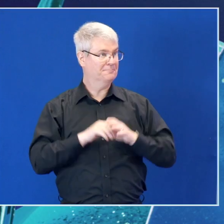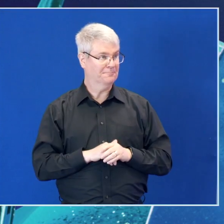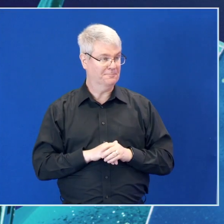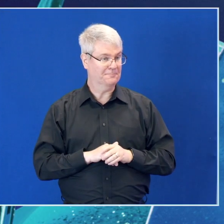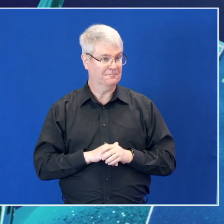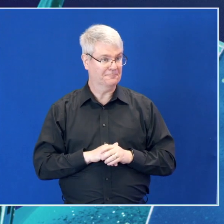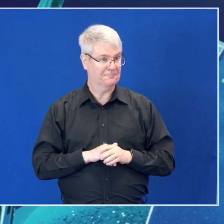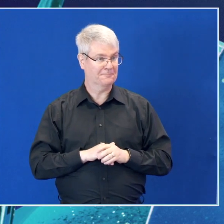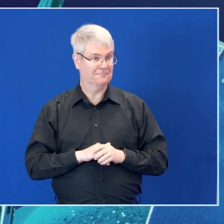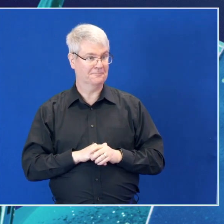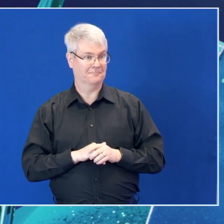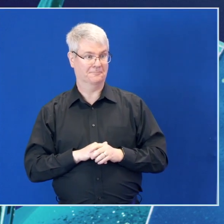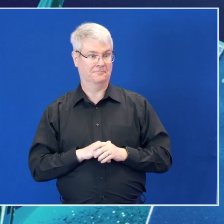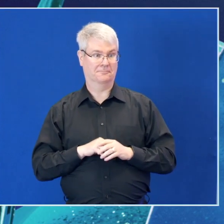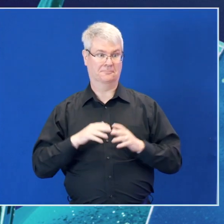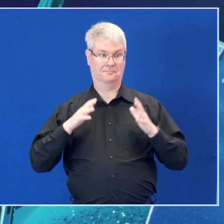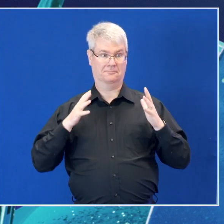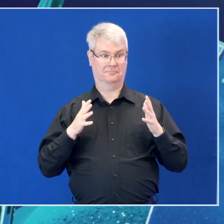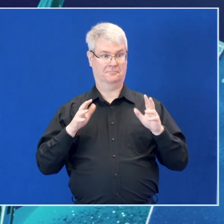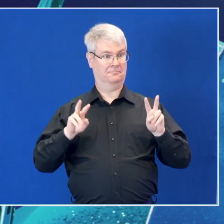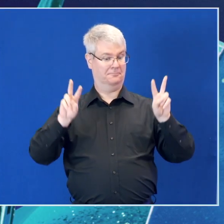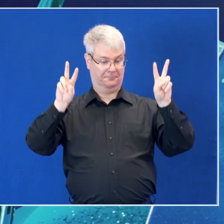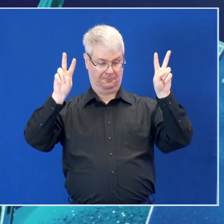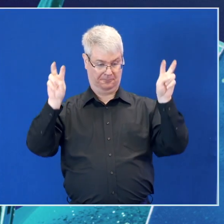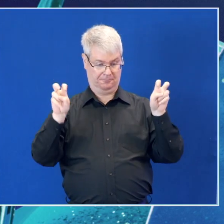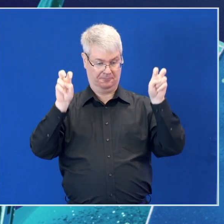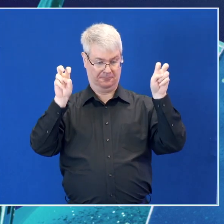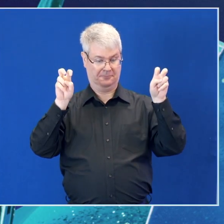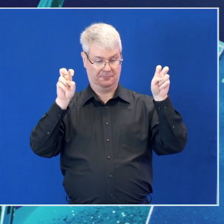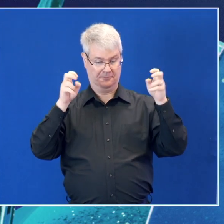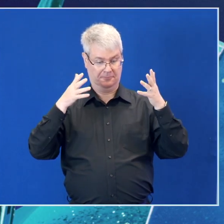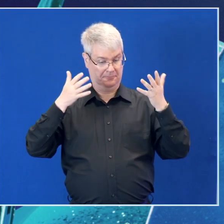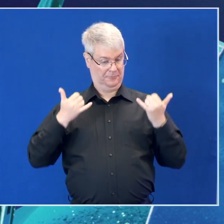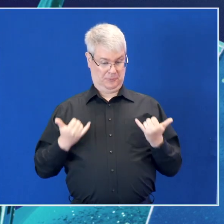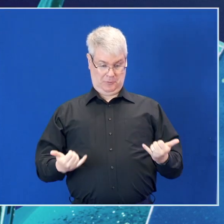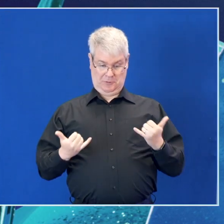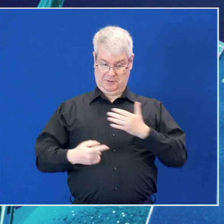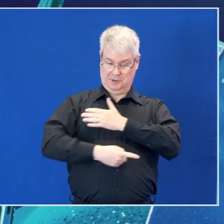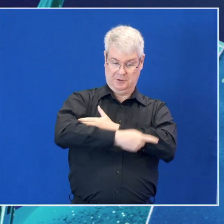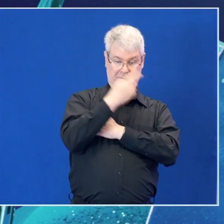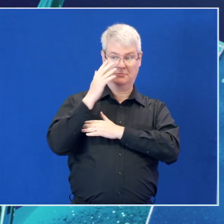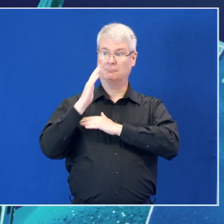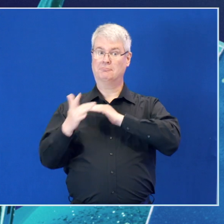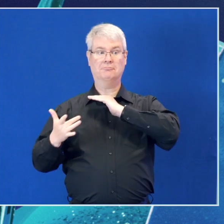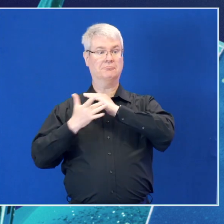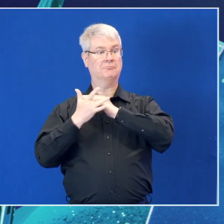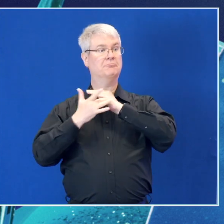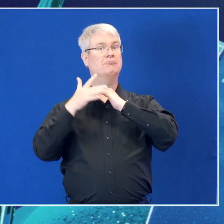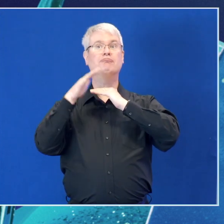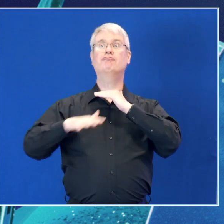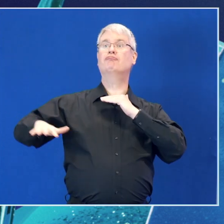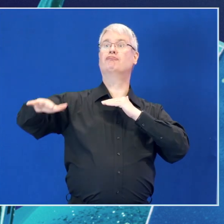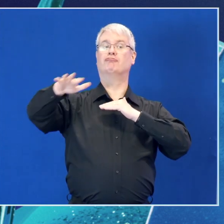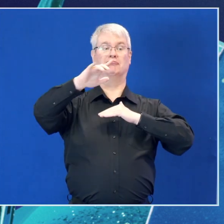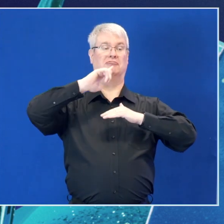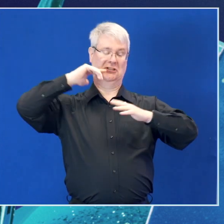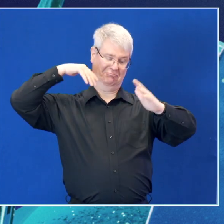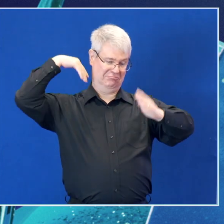I want to start with a quote from a July 2024 article that was published by Deloitte's Center of Integrated Research.